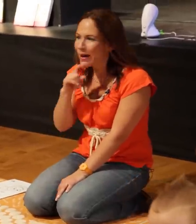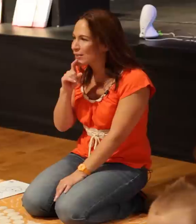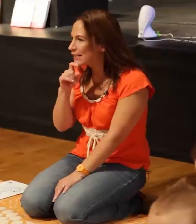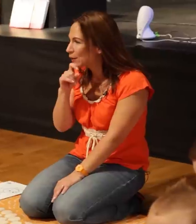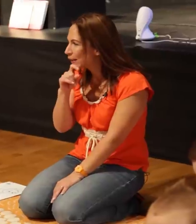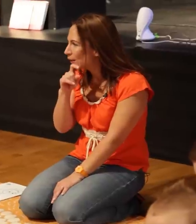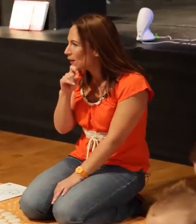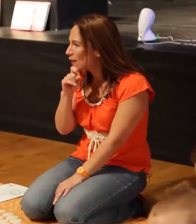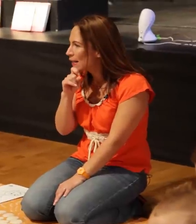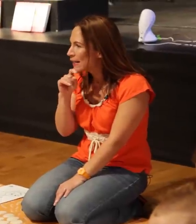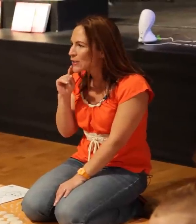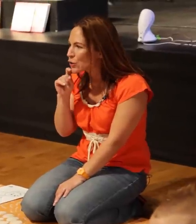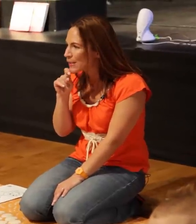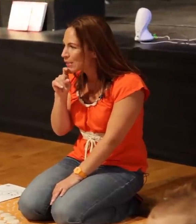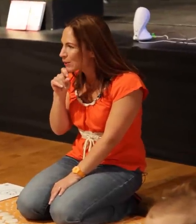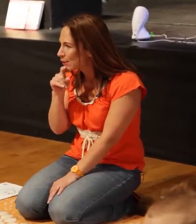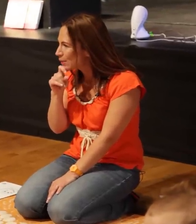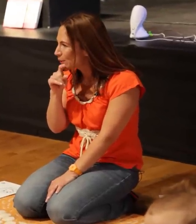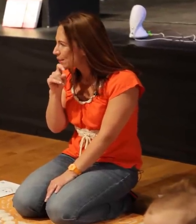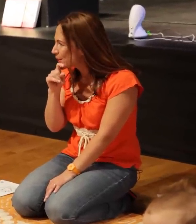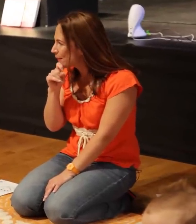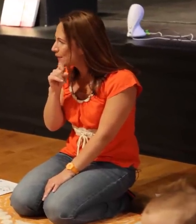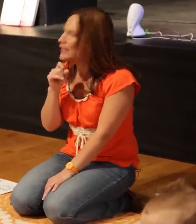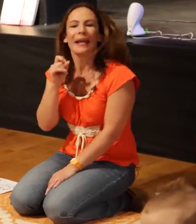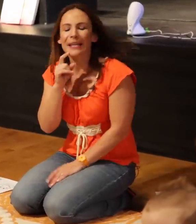We have cereal. Can you show me CEREAL, CEREAL, CEREAL?